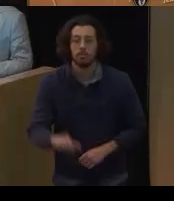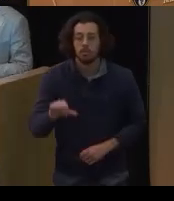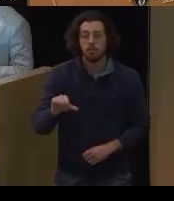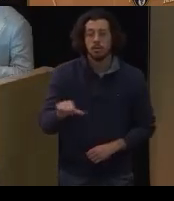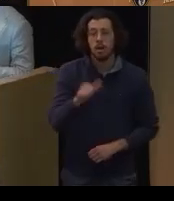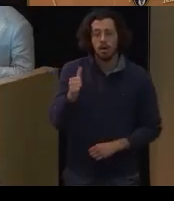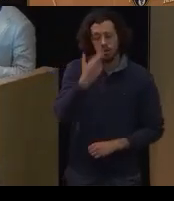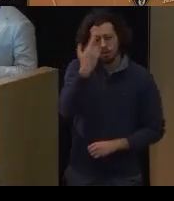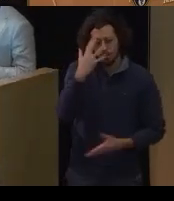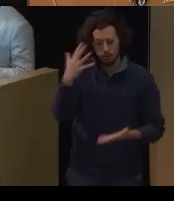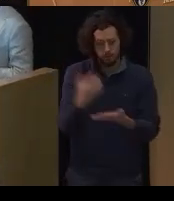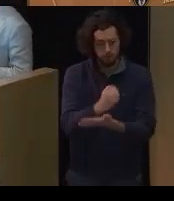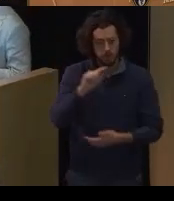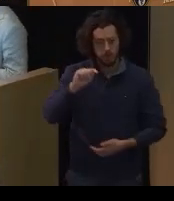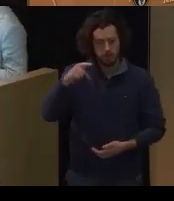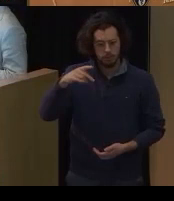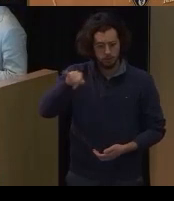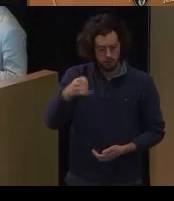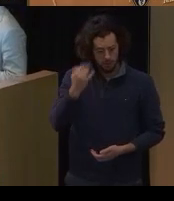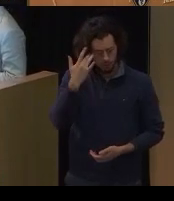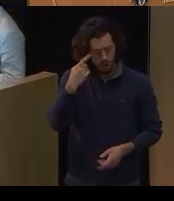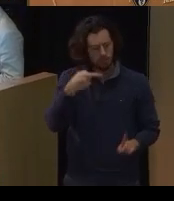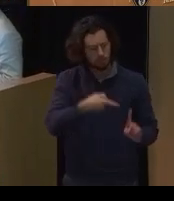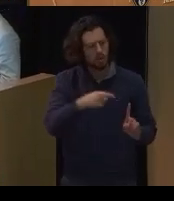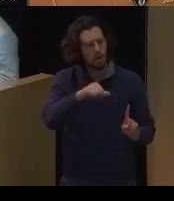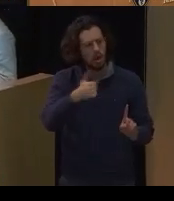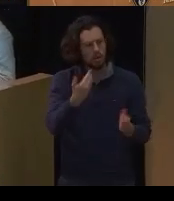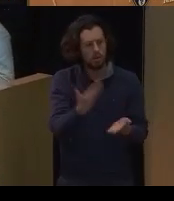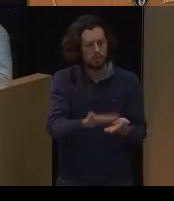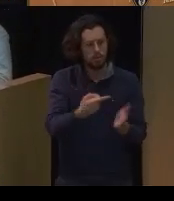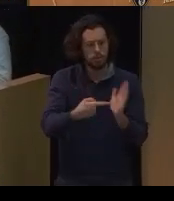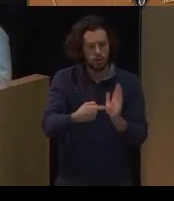suggesting that the the tpj is causally involved in theory of mind that is it's it's necessary